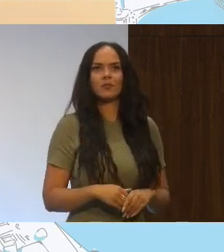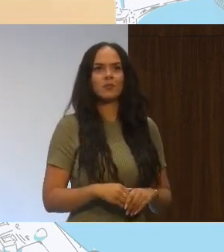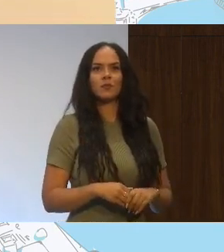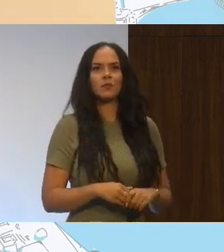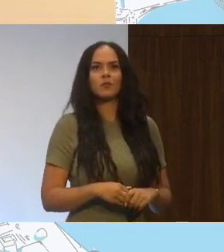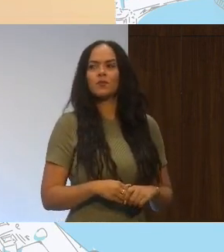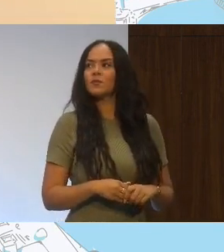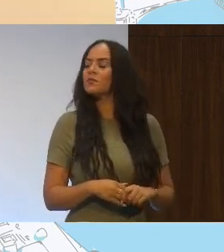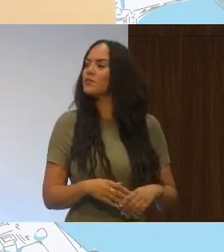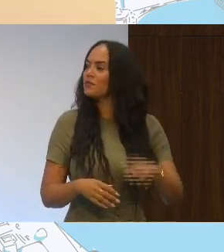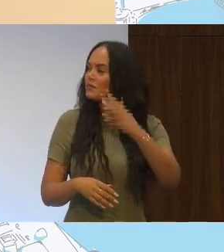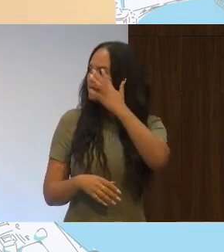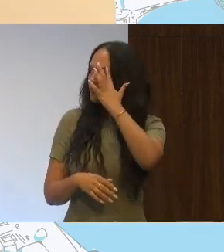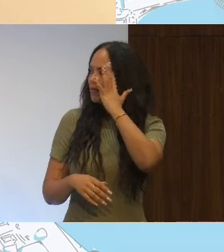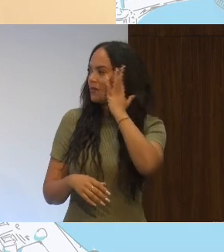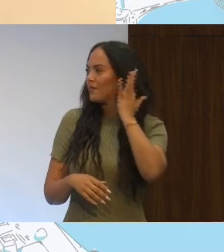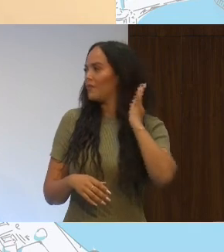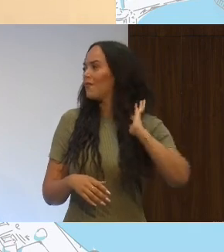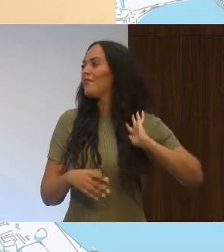Well, I've been told that to time is up,